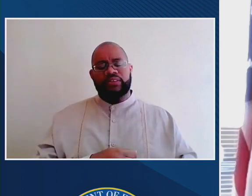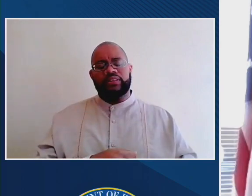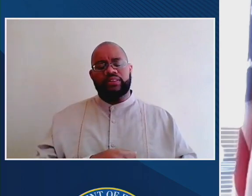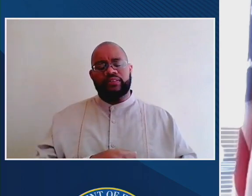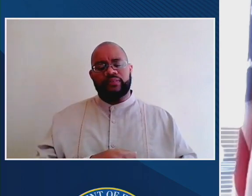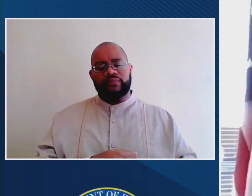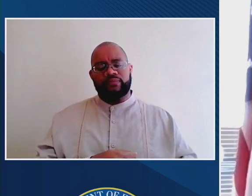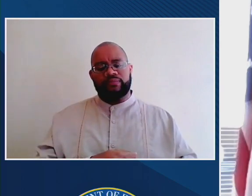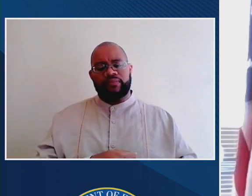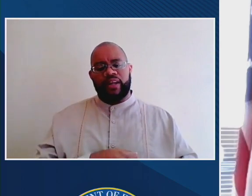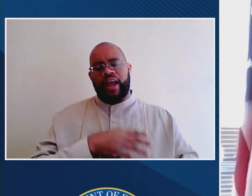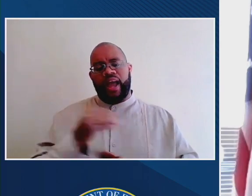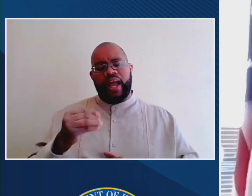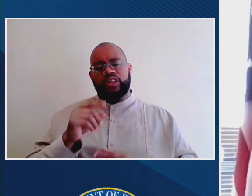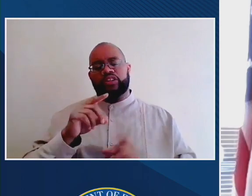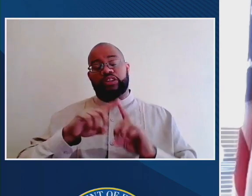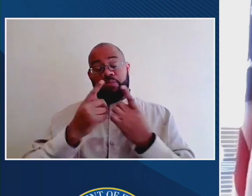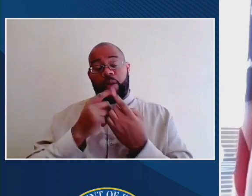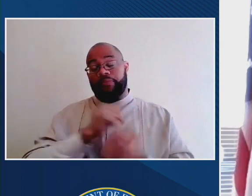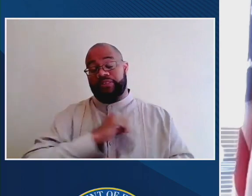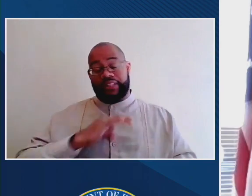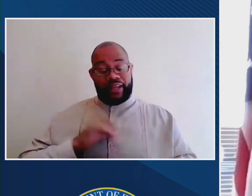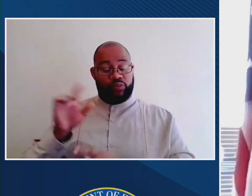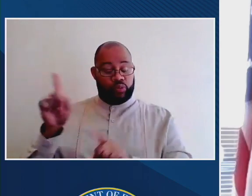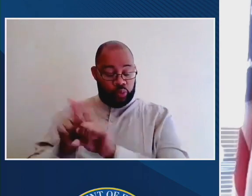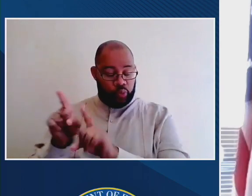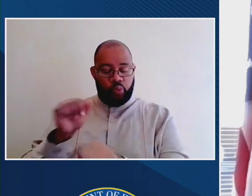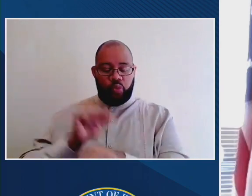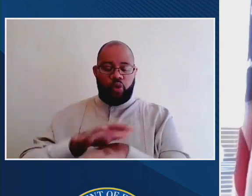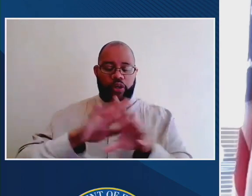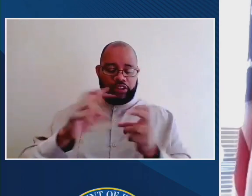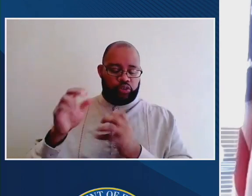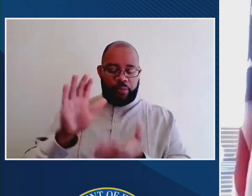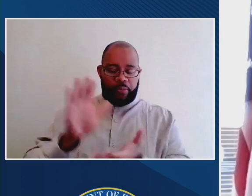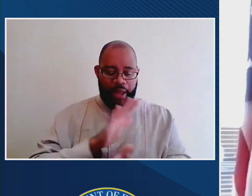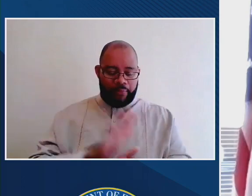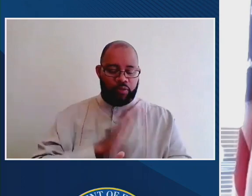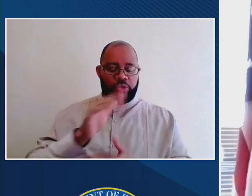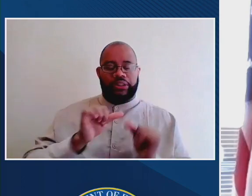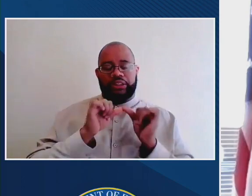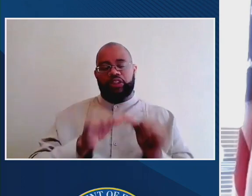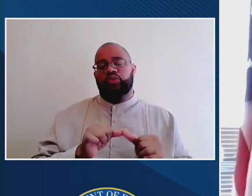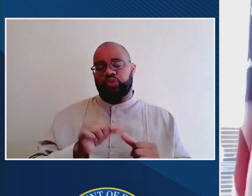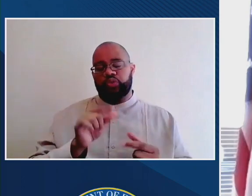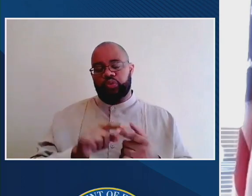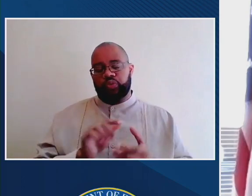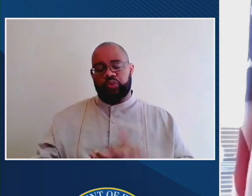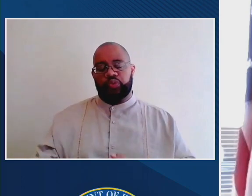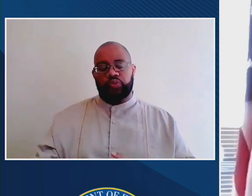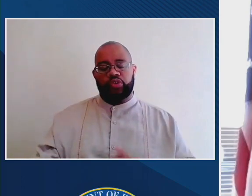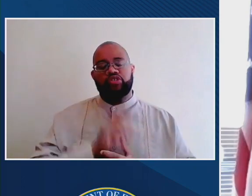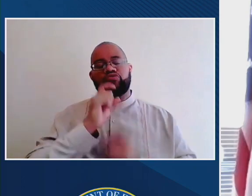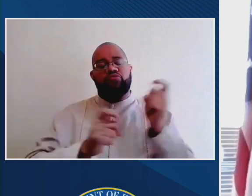And to the Department staff who've worked on the issue papers and will continue to contribute so much in the coming weeks and